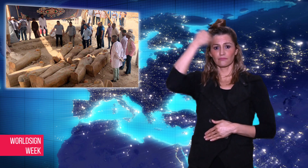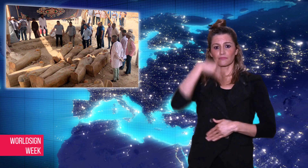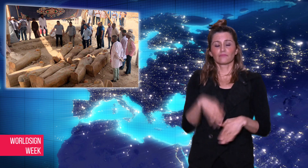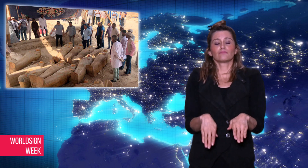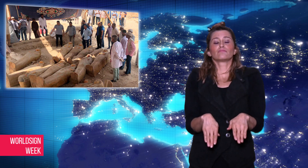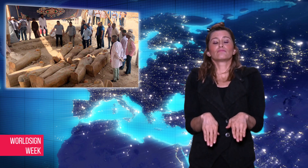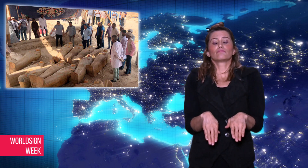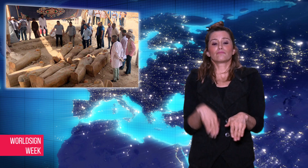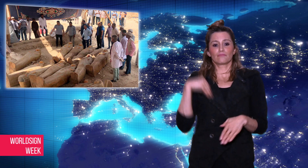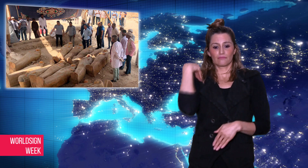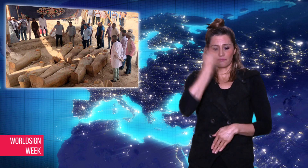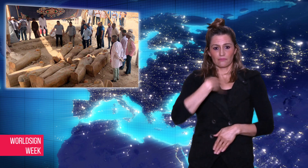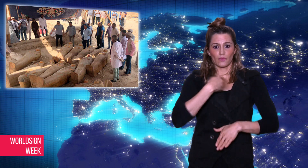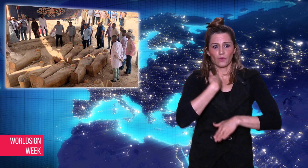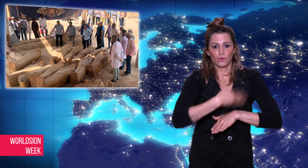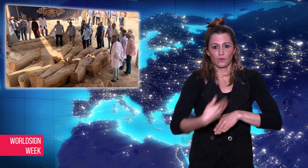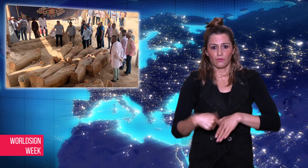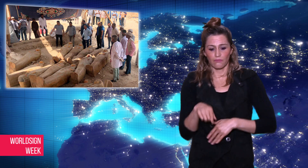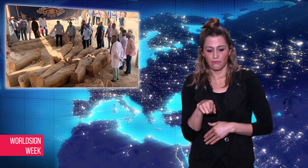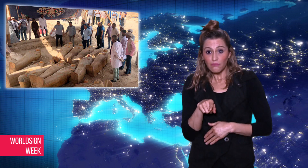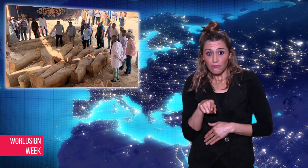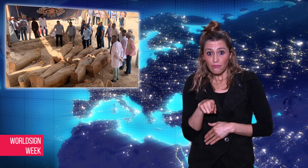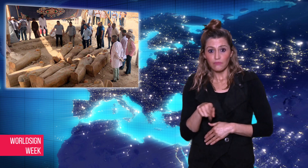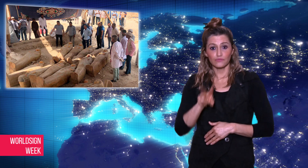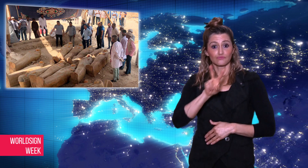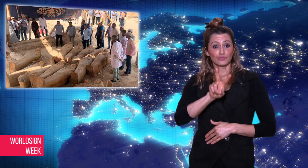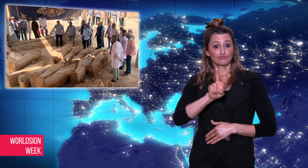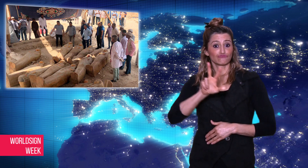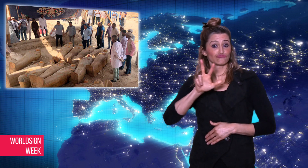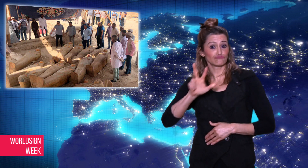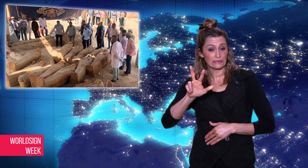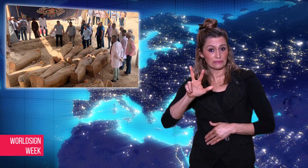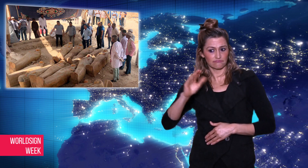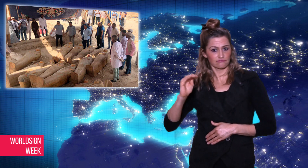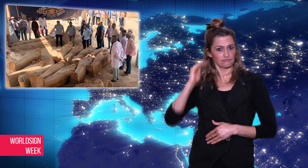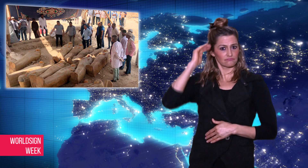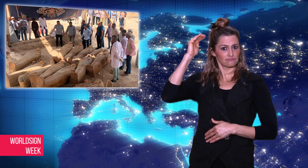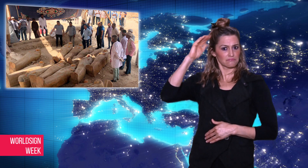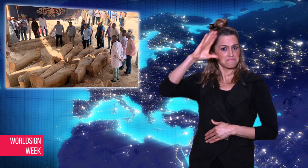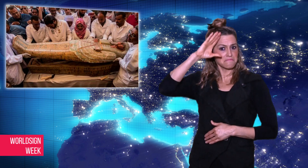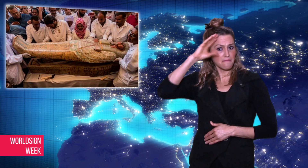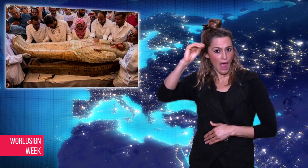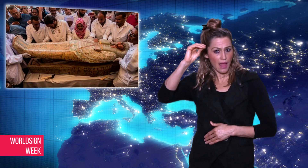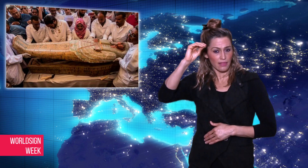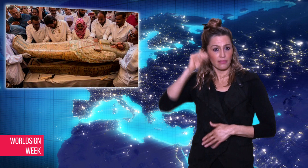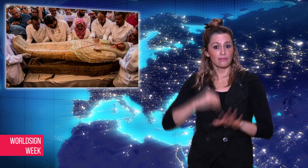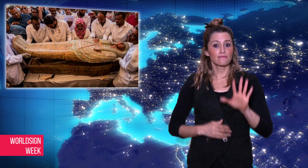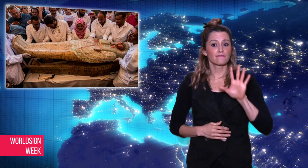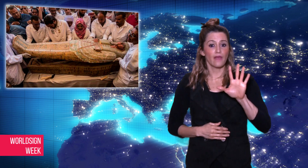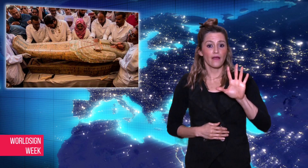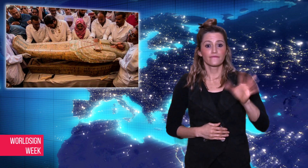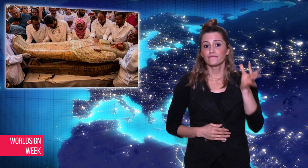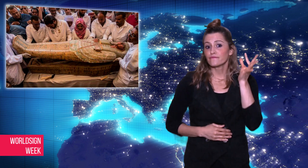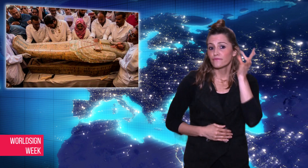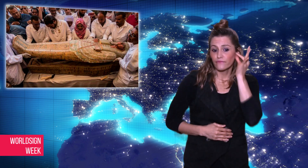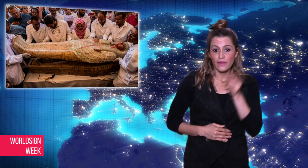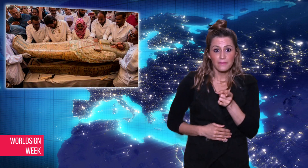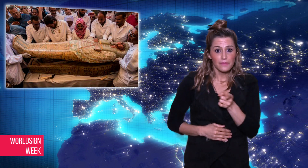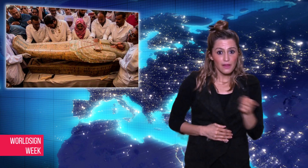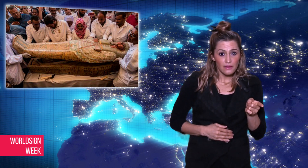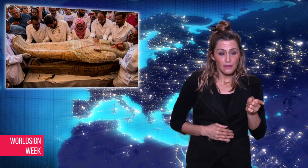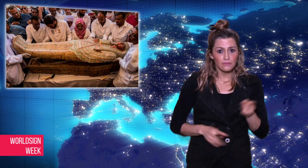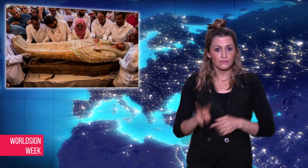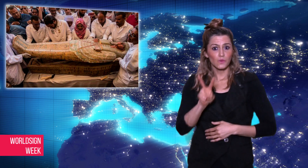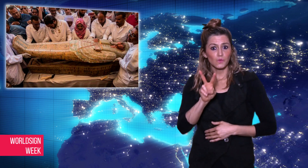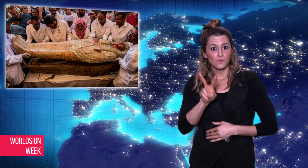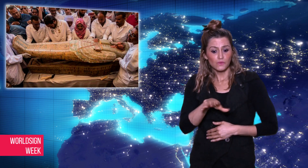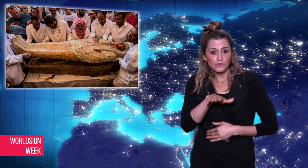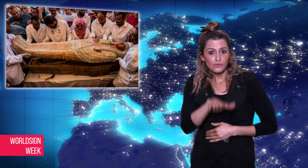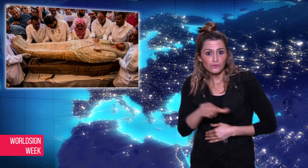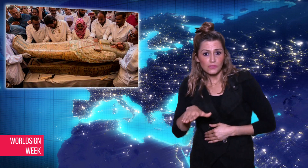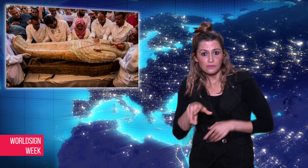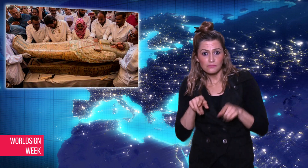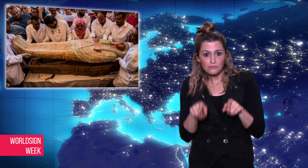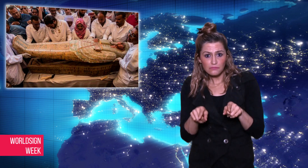included 23 adult males, five females, and two